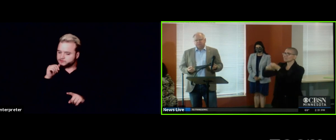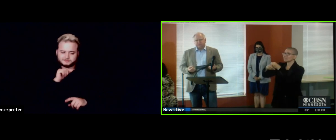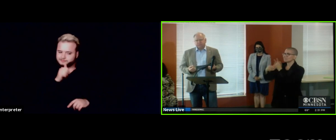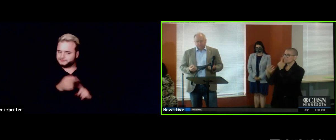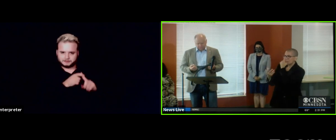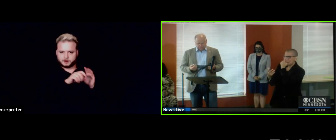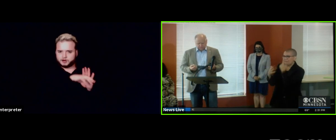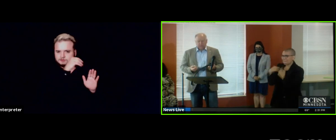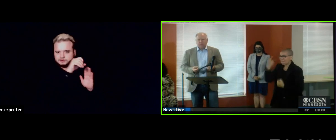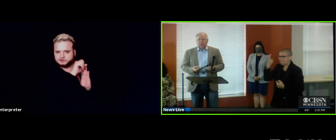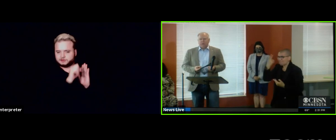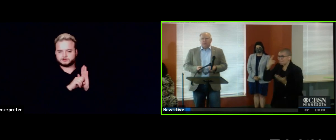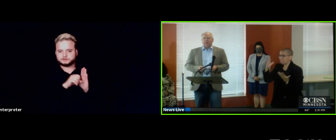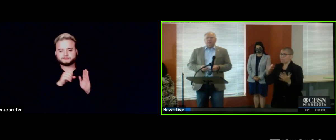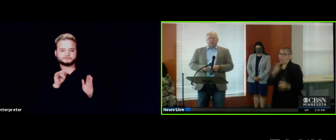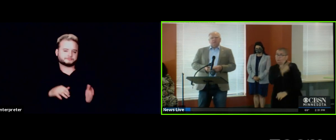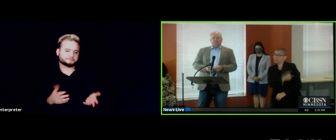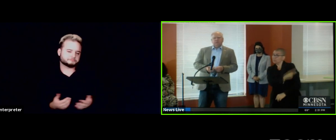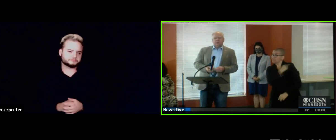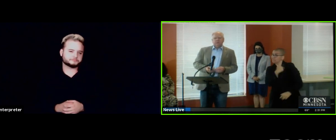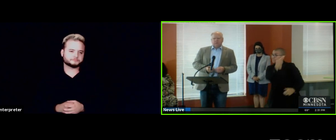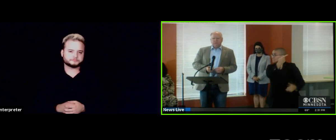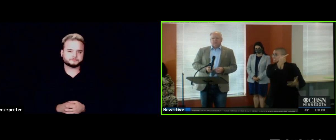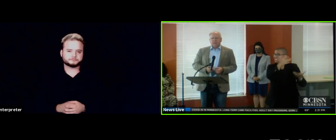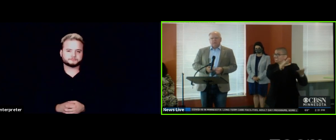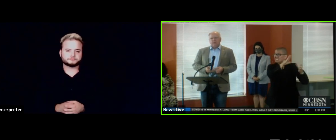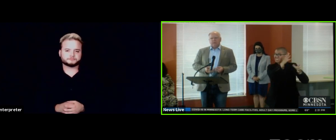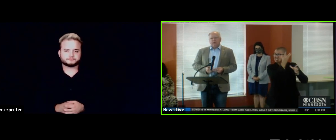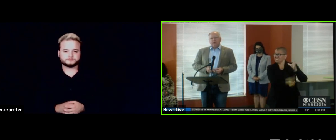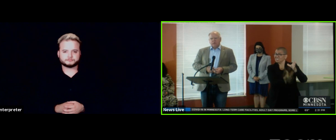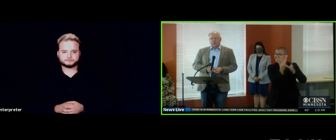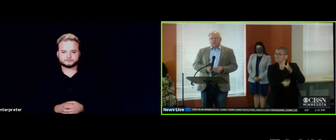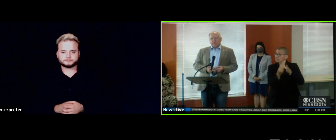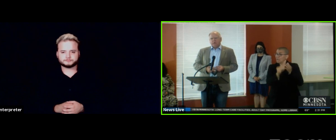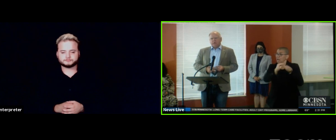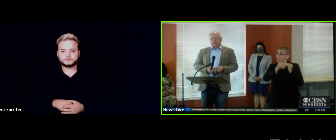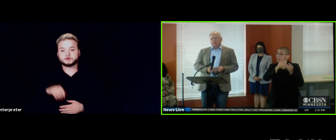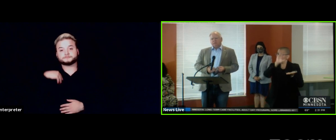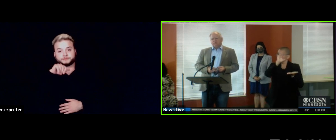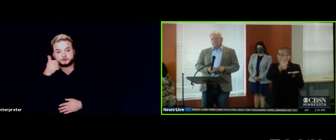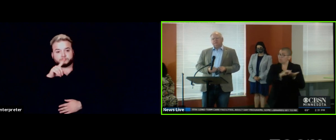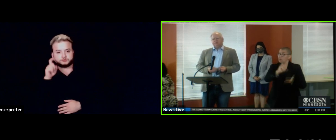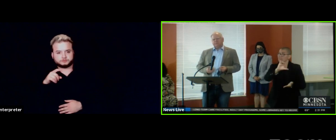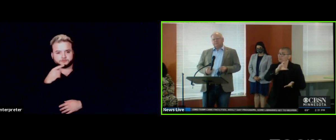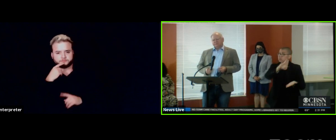and ICU numbers and deaths are all down? We're relatively stable and cases have gone up a